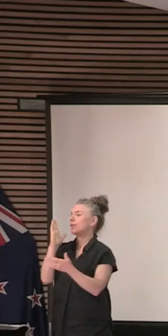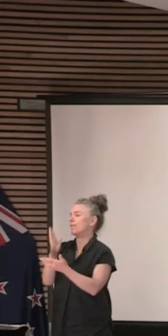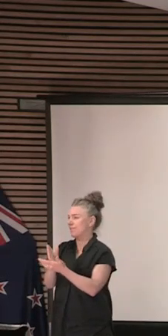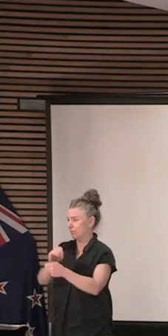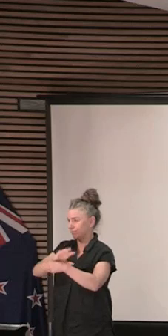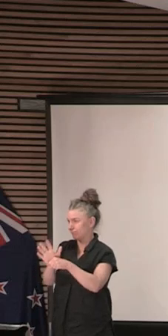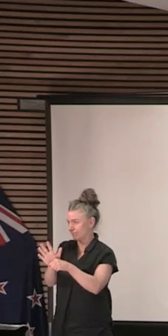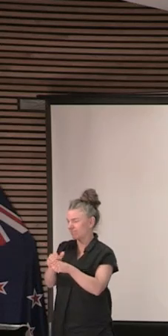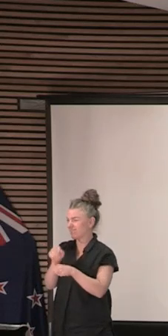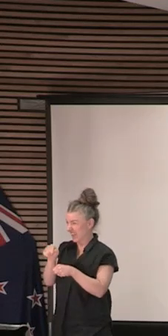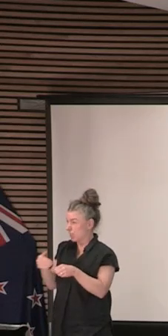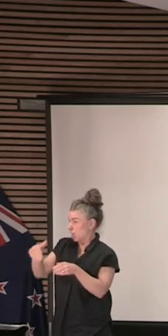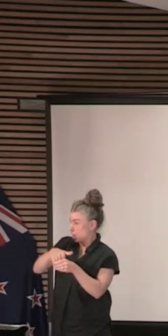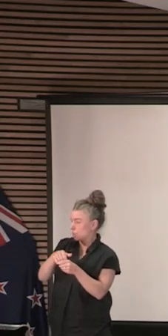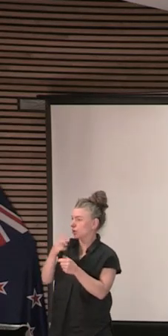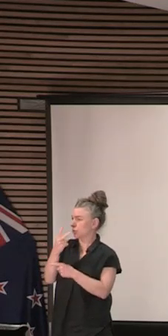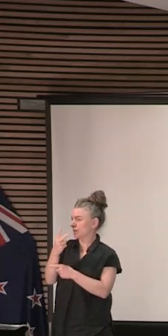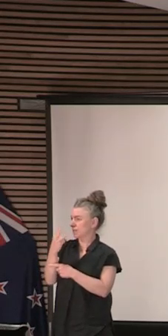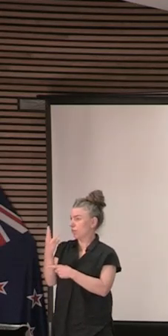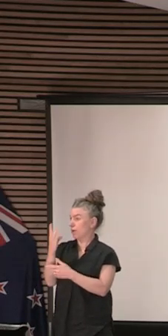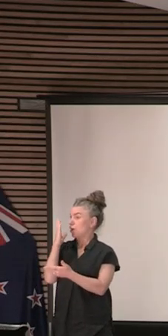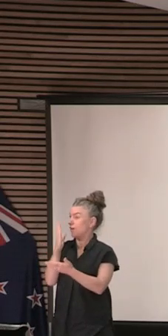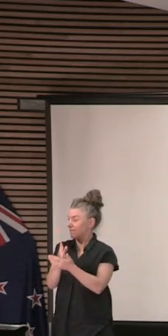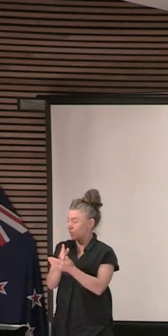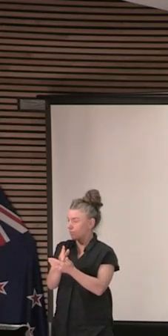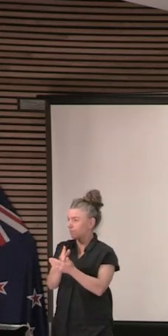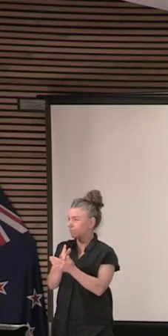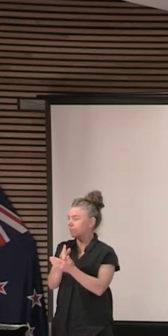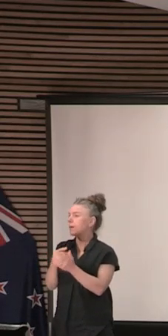. comprises of 23 new cases and. 6 probable cases.